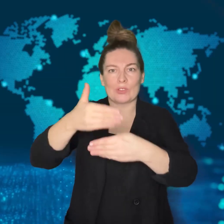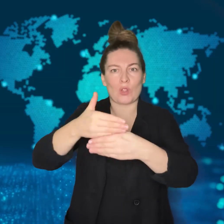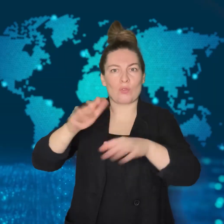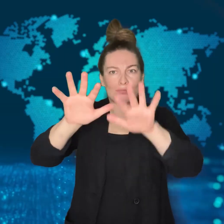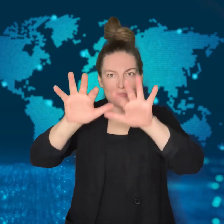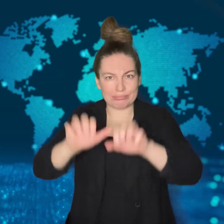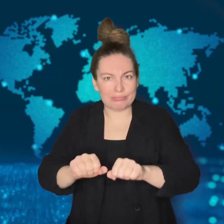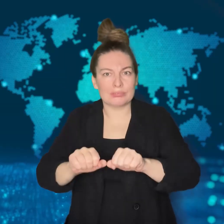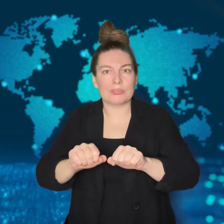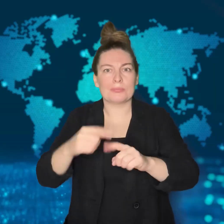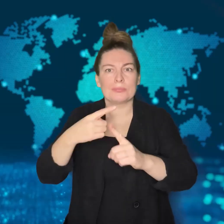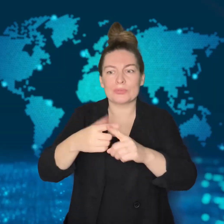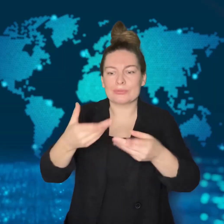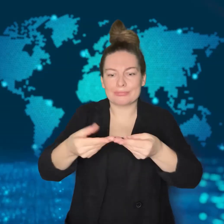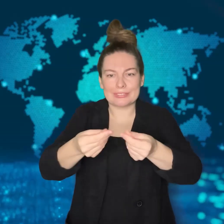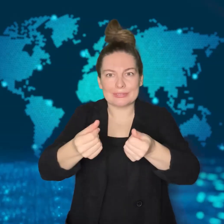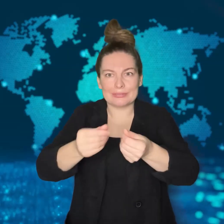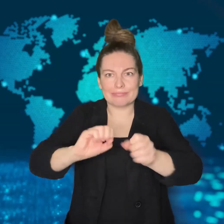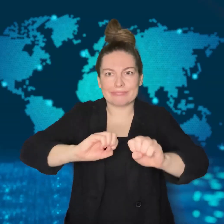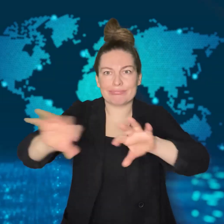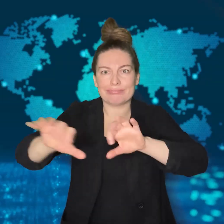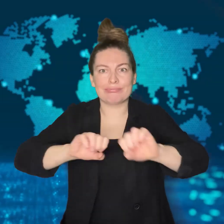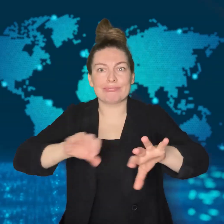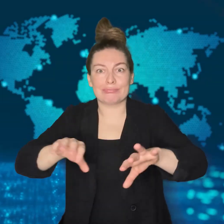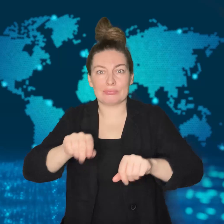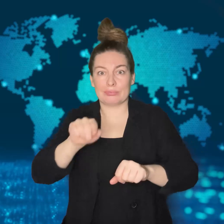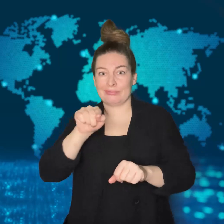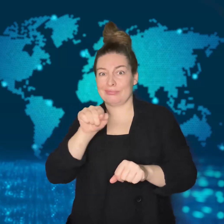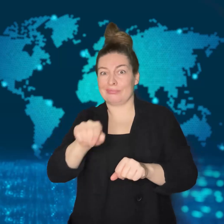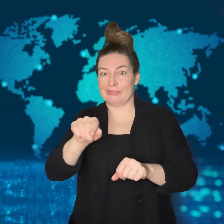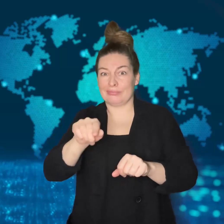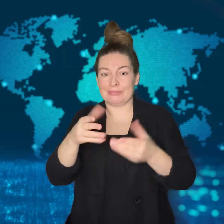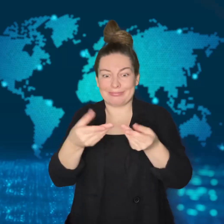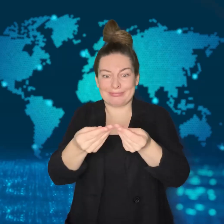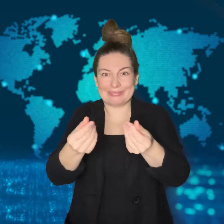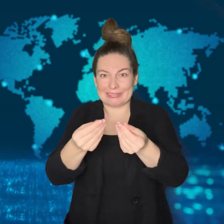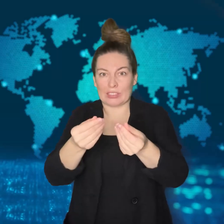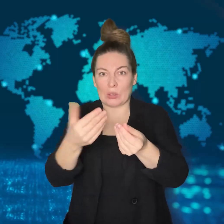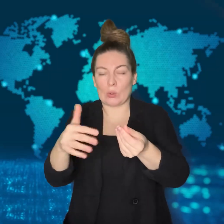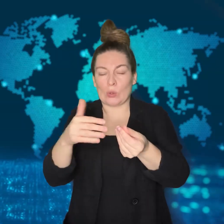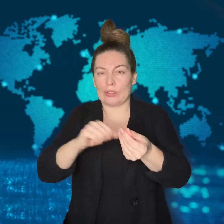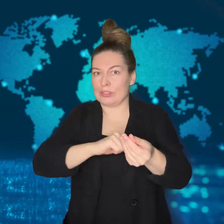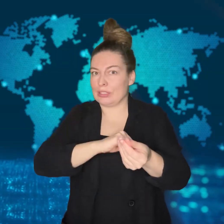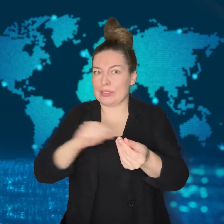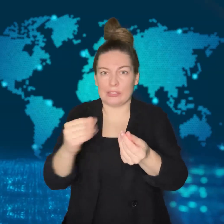the time of the fire, describing banging, a smashed window,